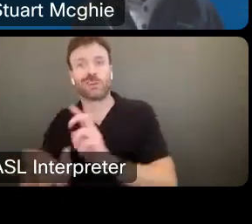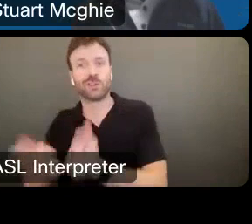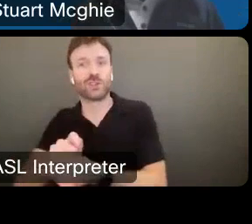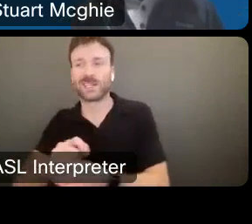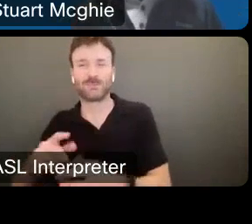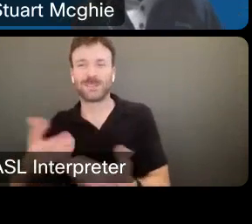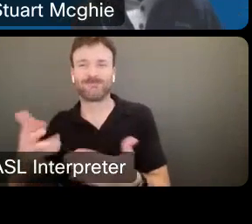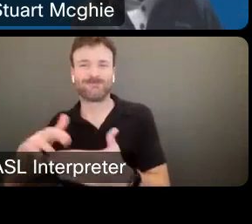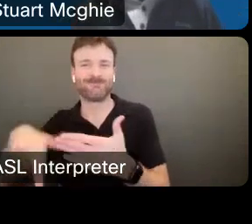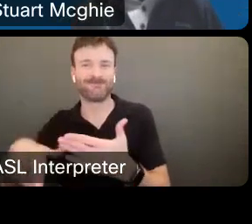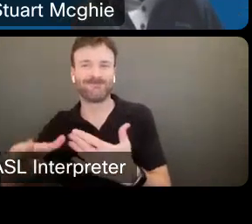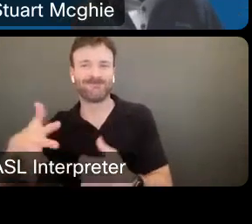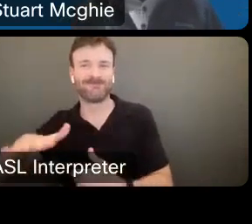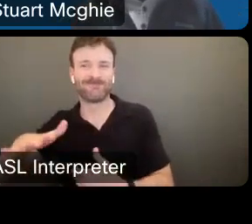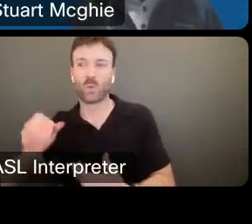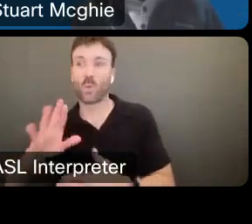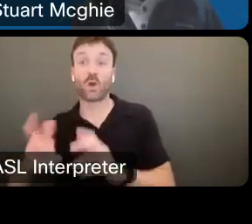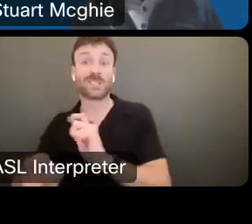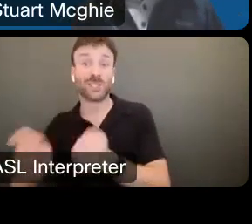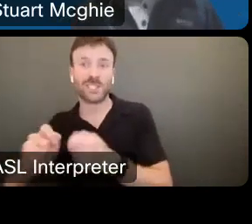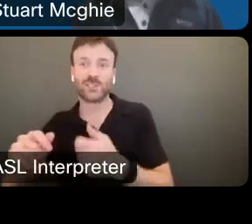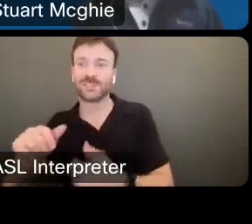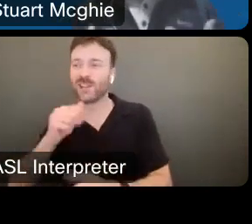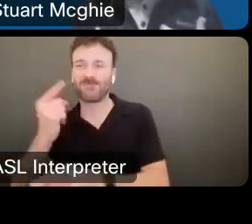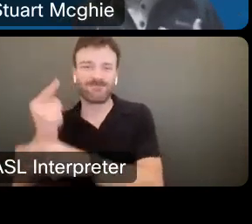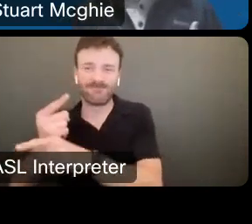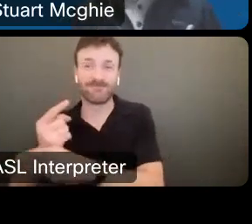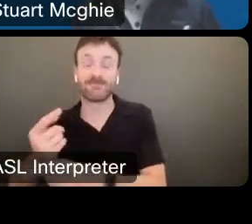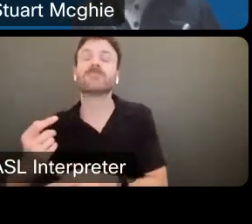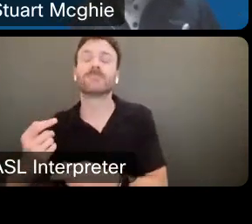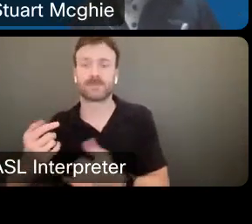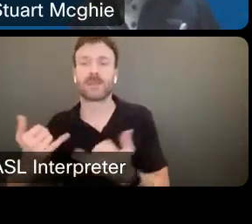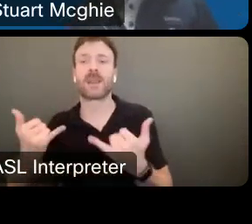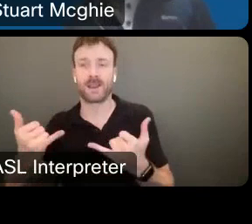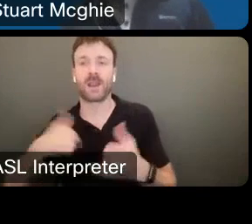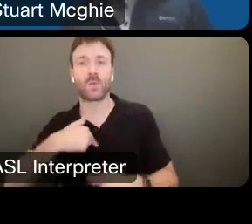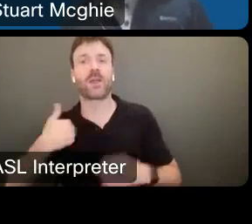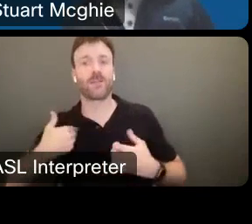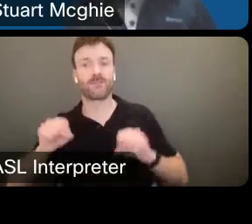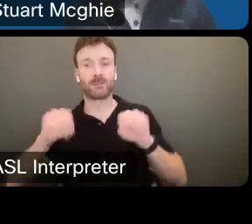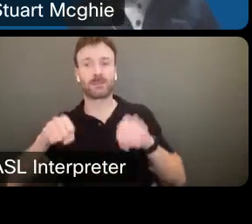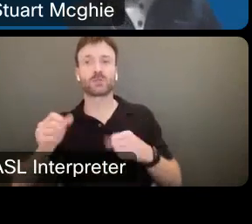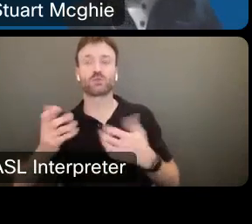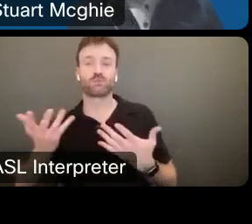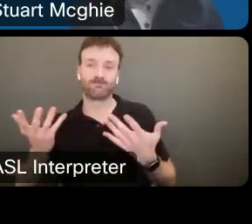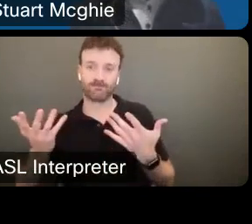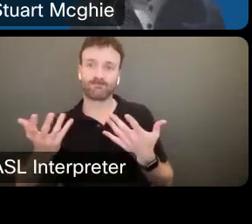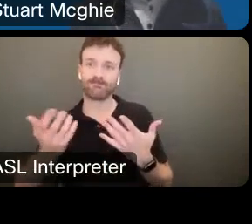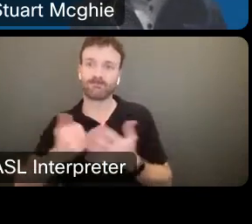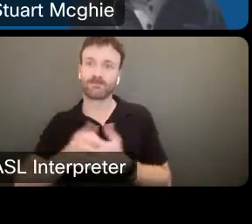aren't implemented correctly or properly, we now have the ability to grade them poorly